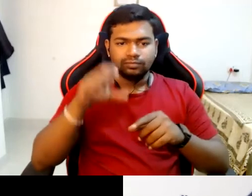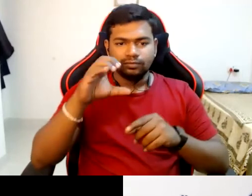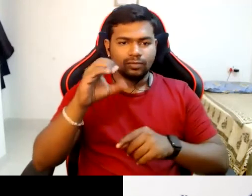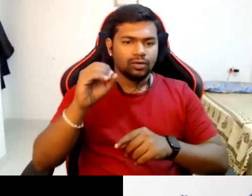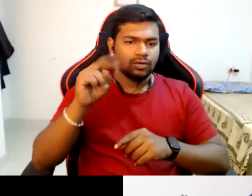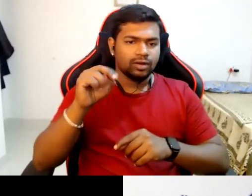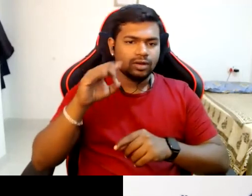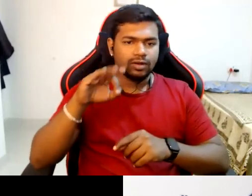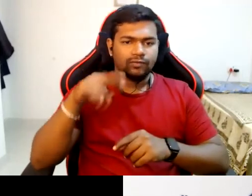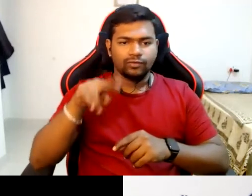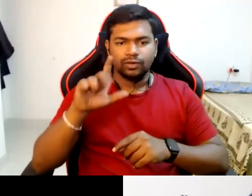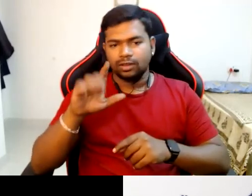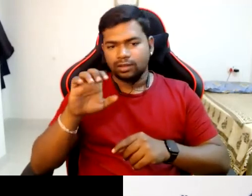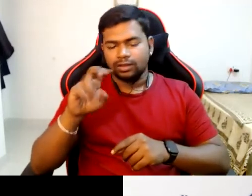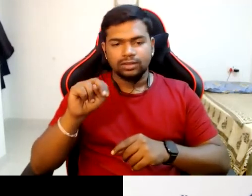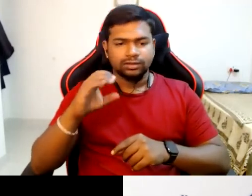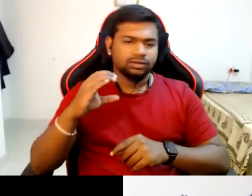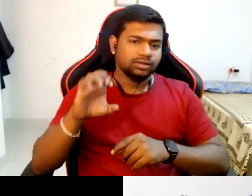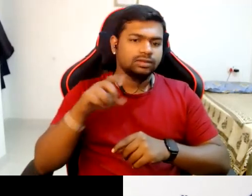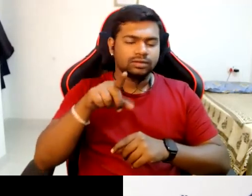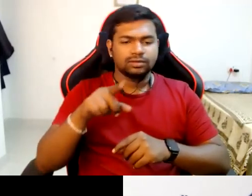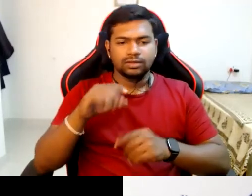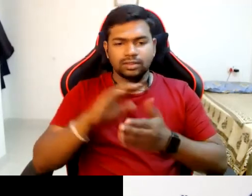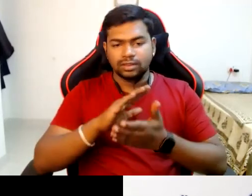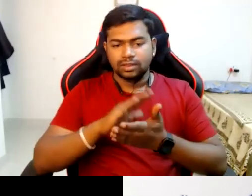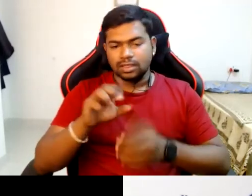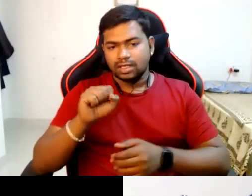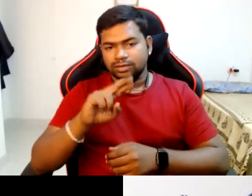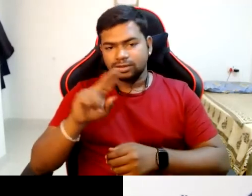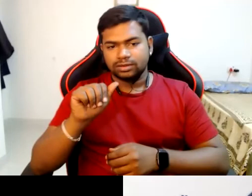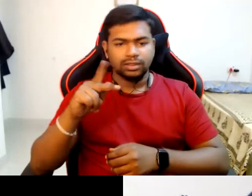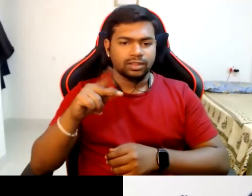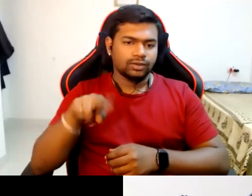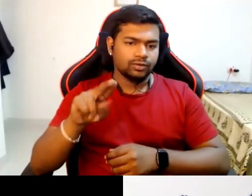I am Shakul, Co founder at Istem and along with me.